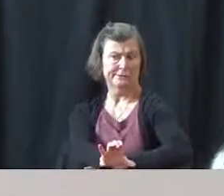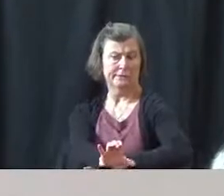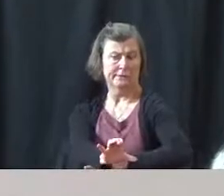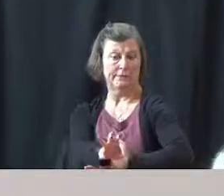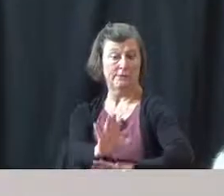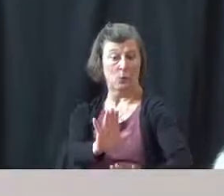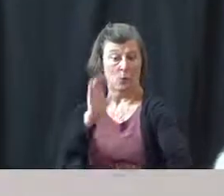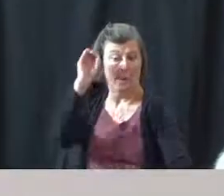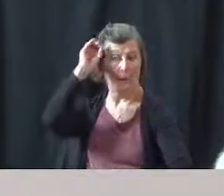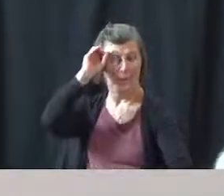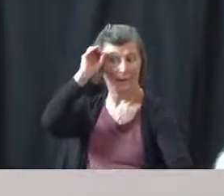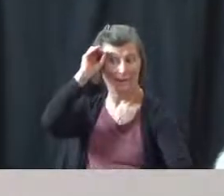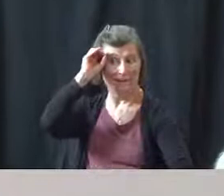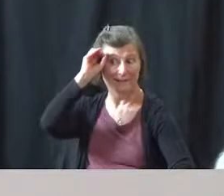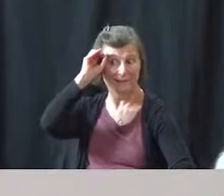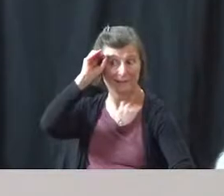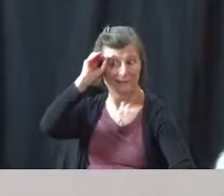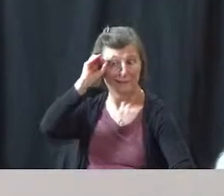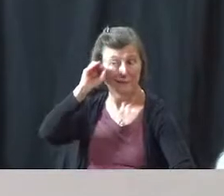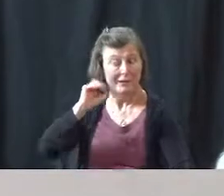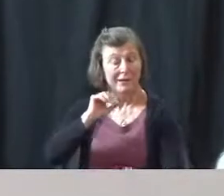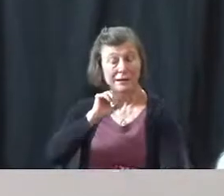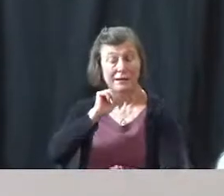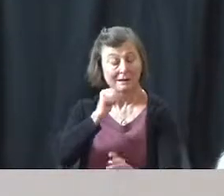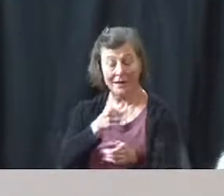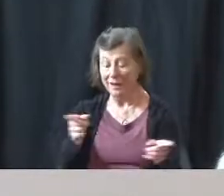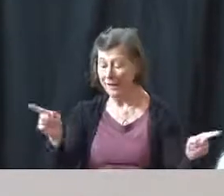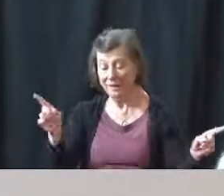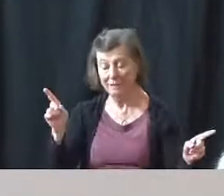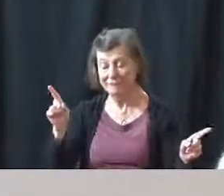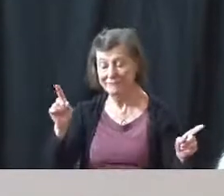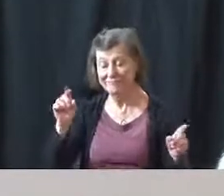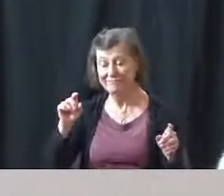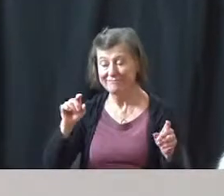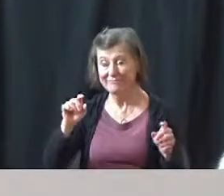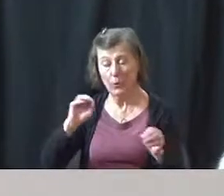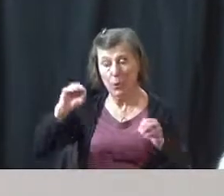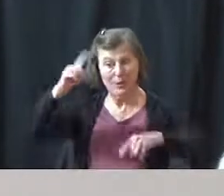No, not everybody's opinions got to be the same. No diversity.